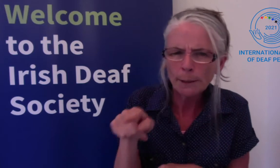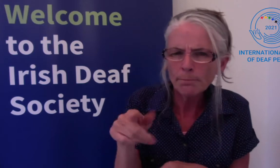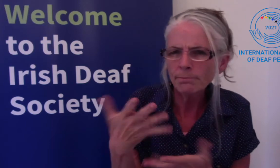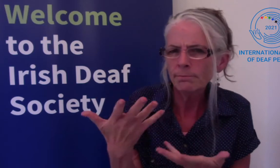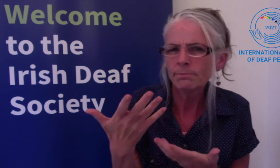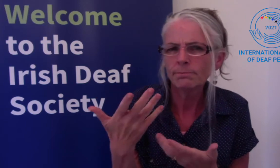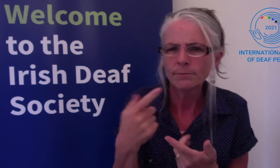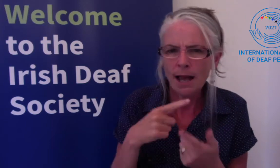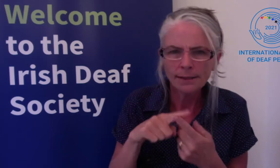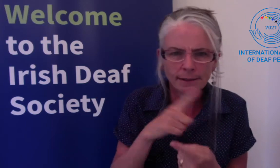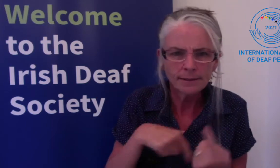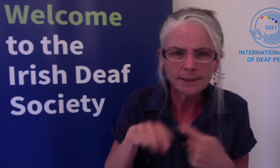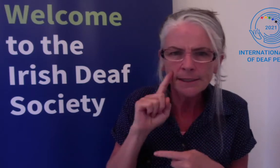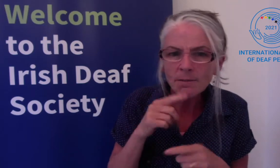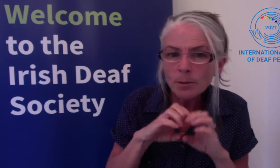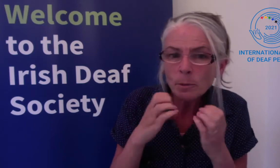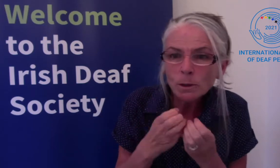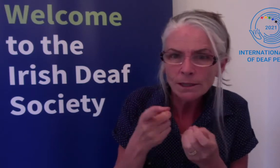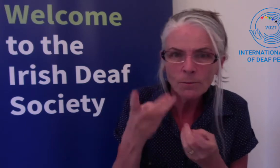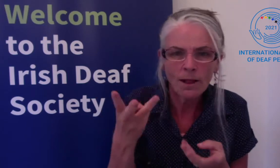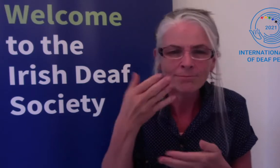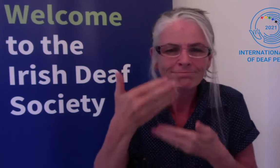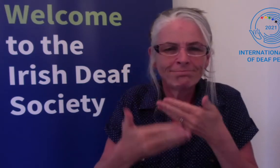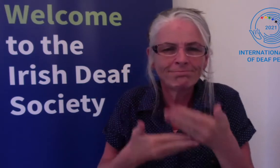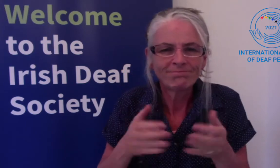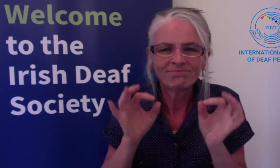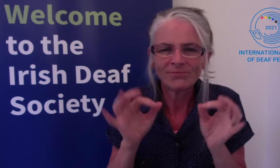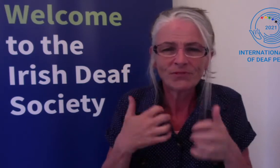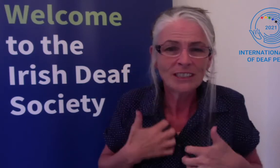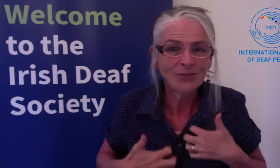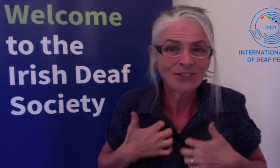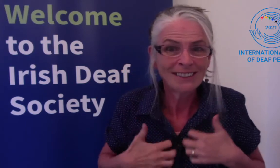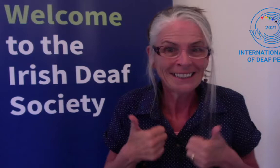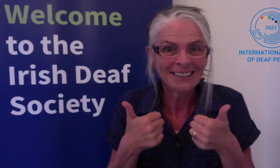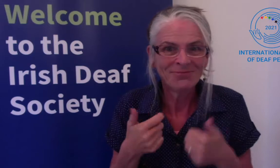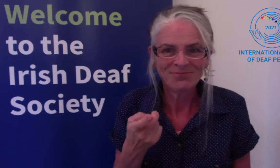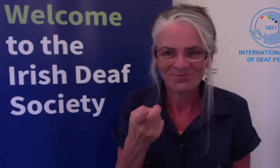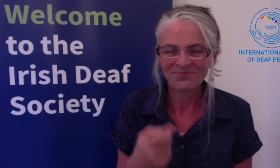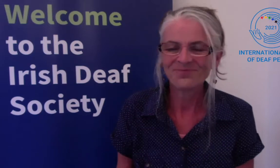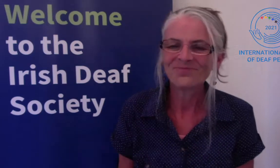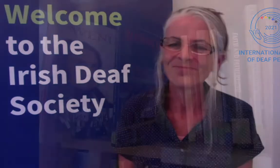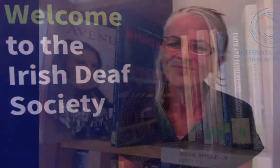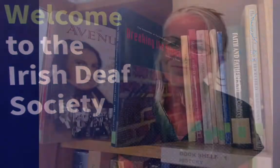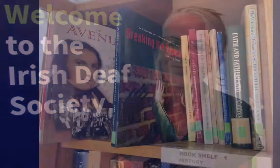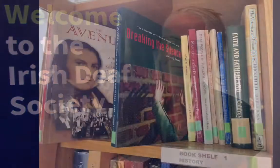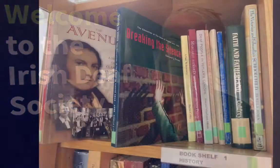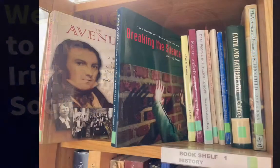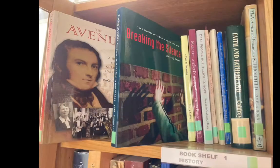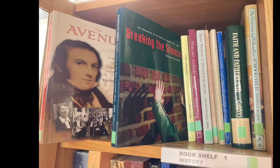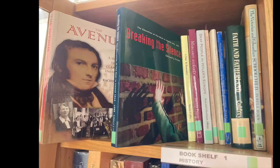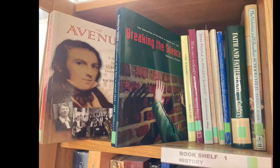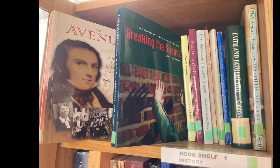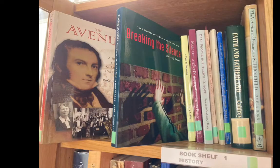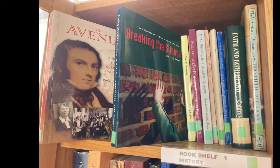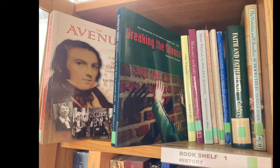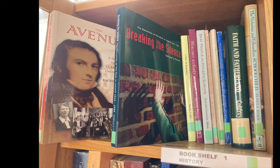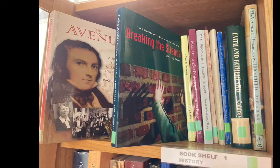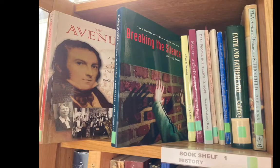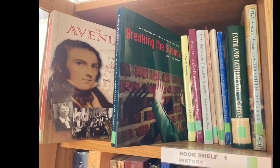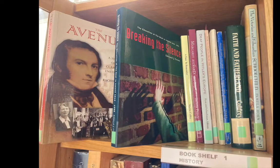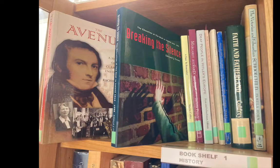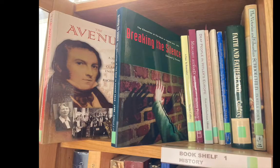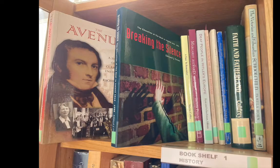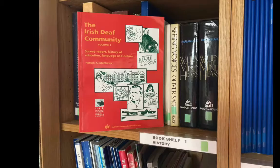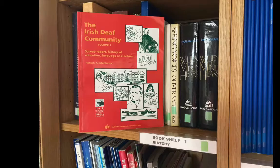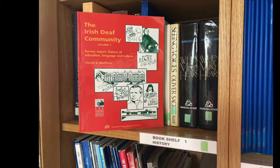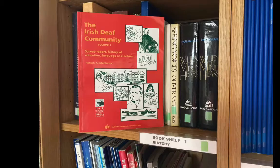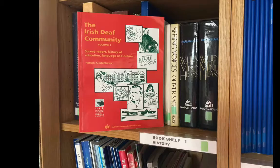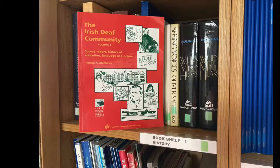is so important to him and the Deaf community. Let's see what he has to say!